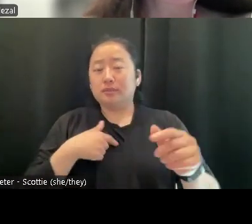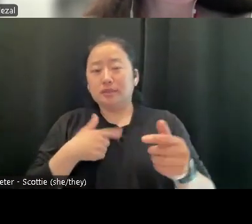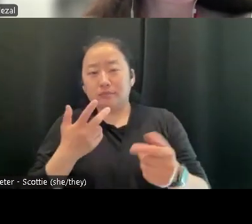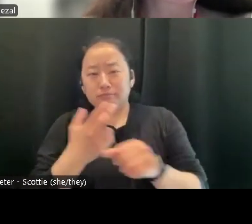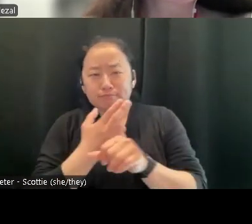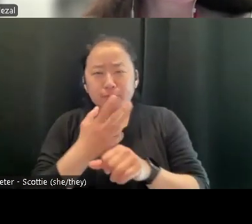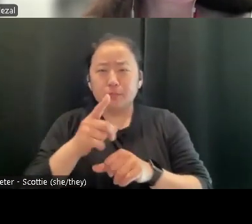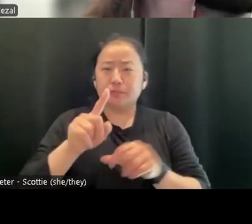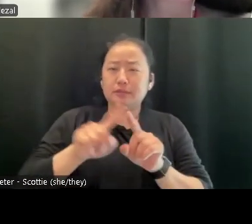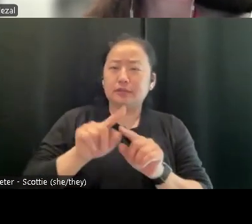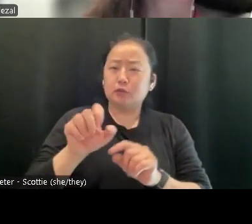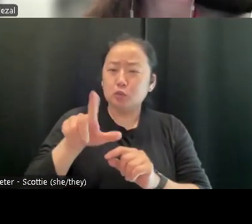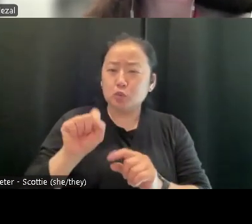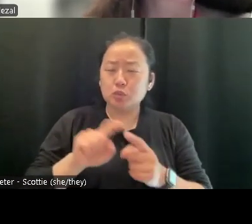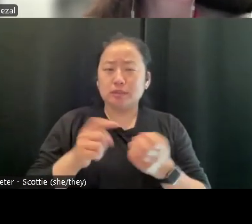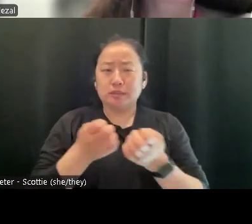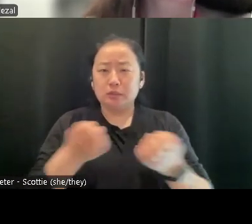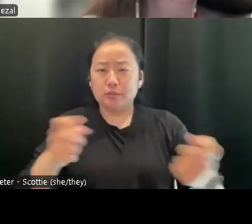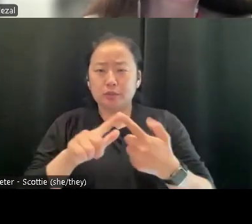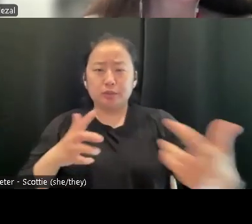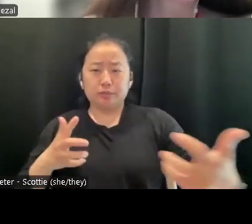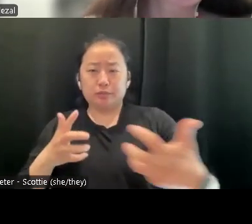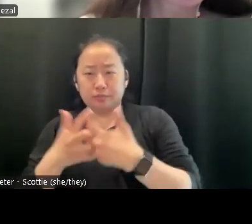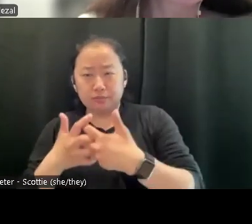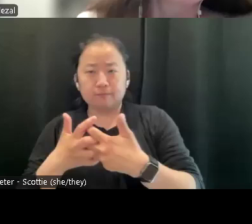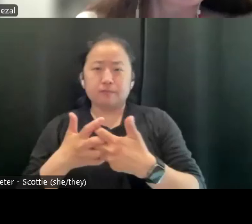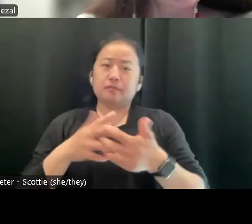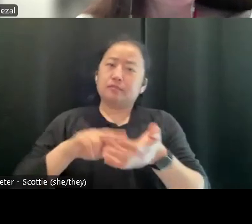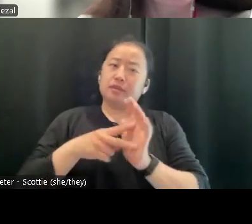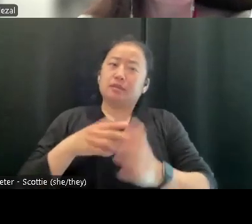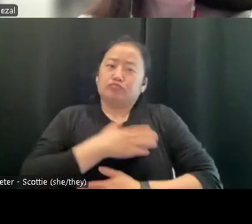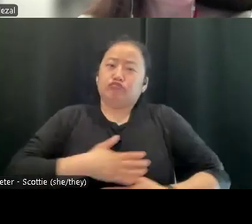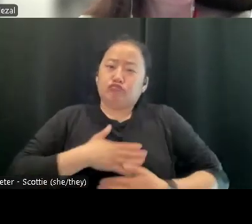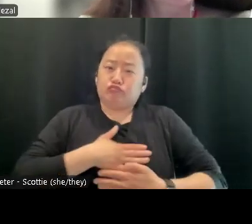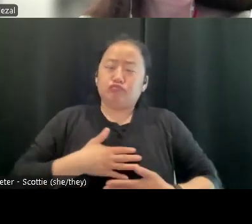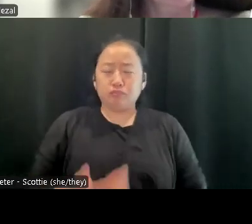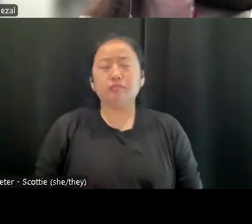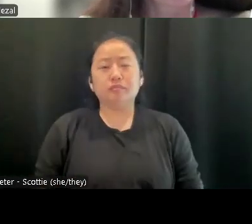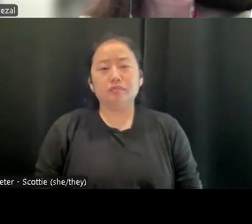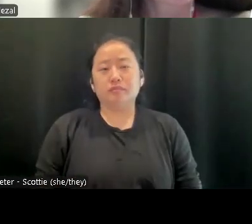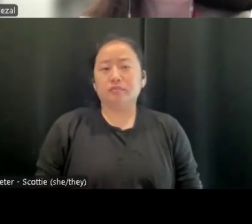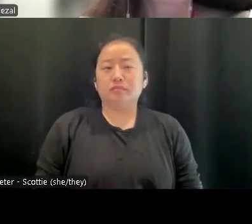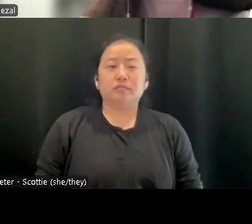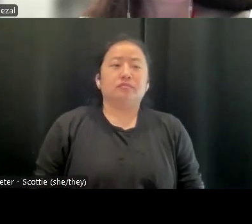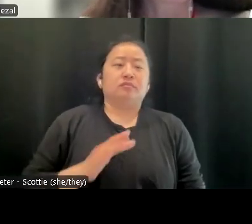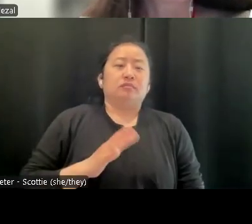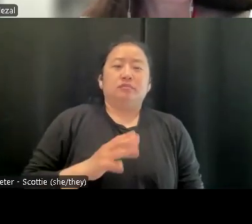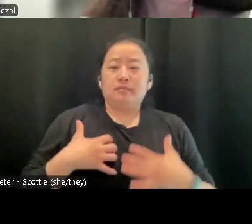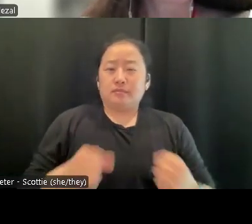equipment and techniques to make gardening more accessible and enjoyable for everyone. Adaptive gardening offers a range of health benefits including lowering blood pressure,